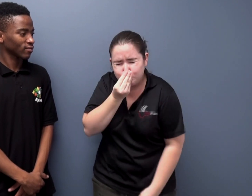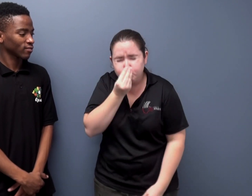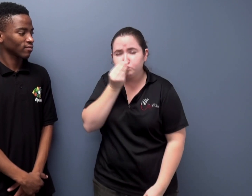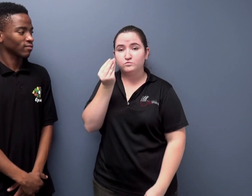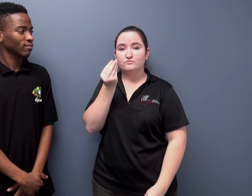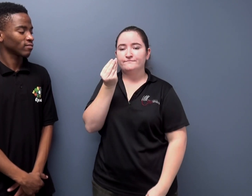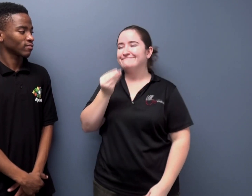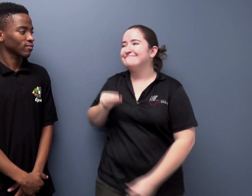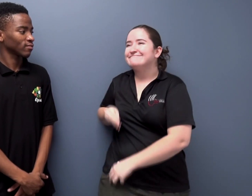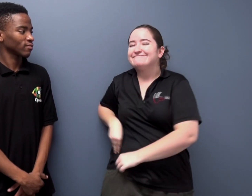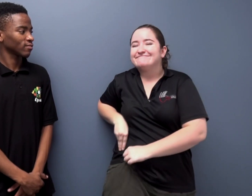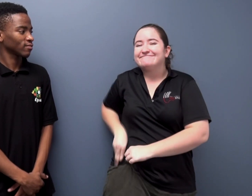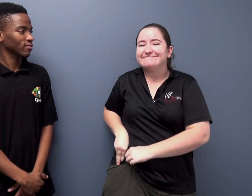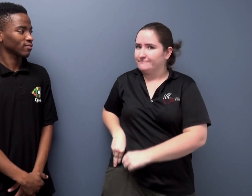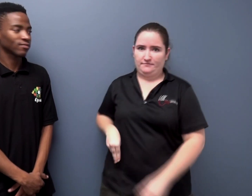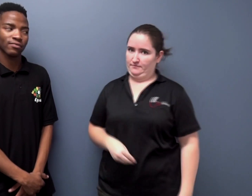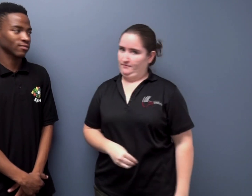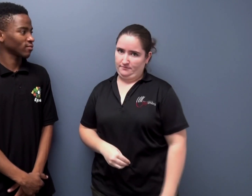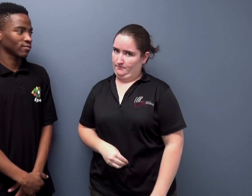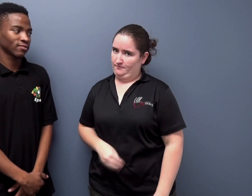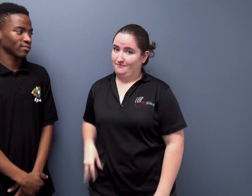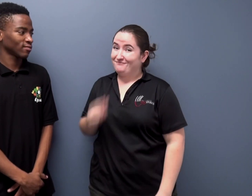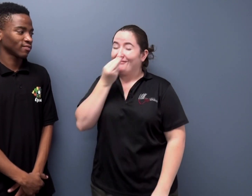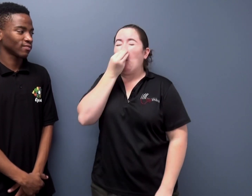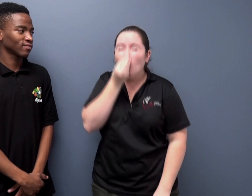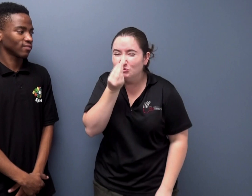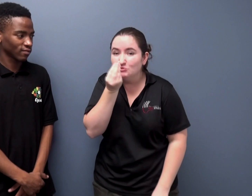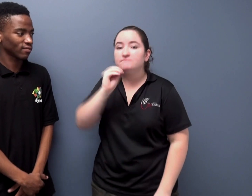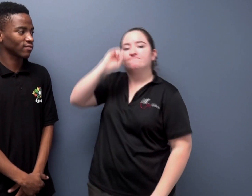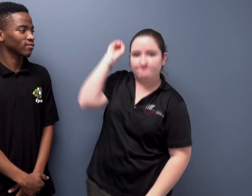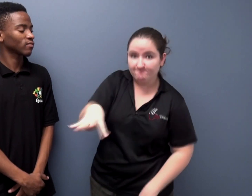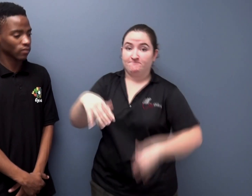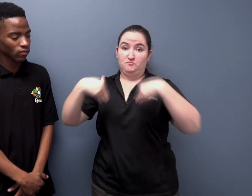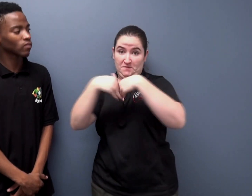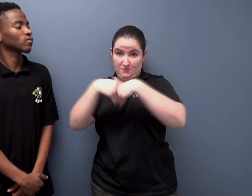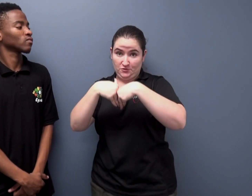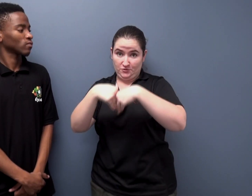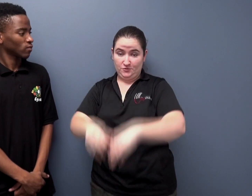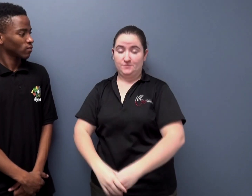Don't sneeze into a tissue and then put the tissue back in the pocket. Throw the tissue in the rubbish bin.